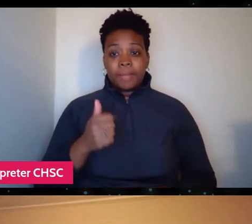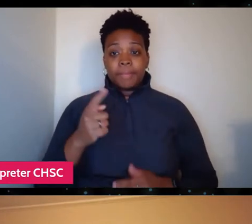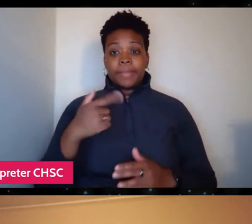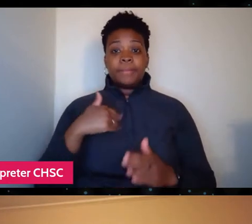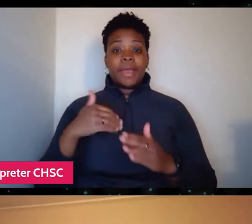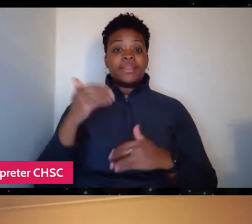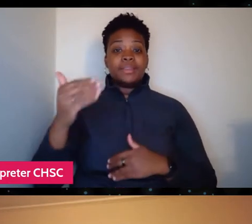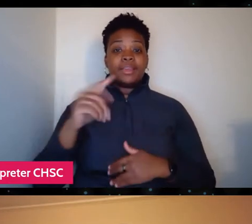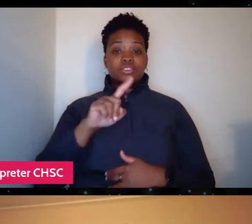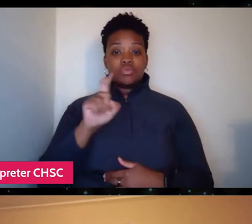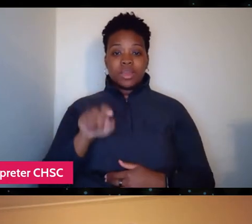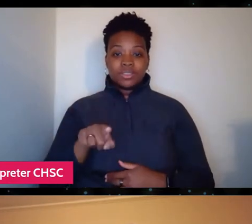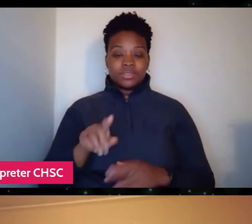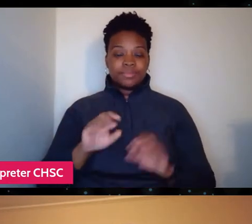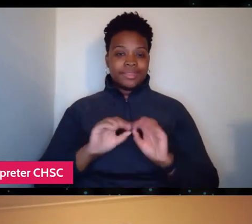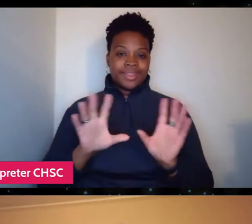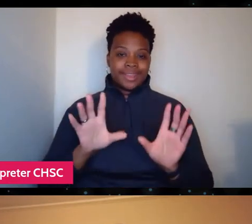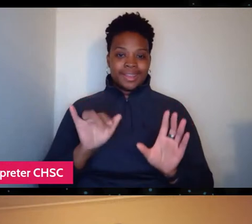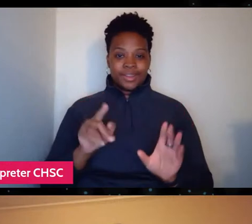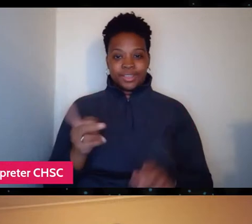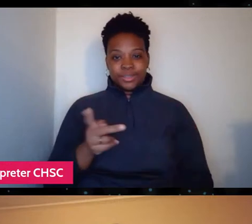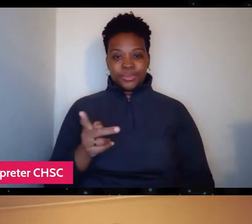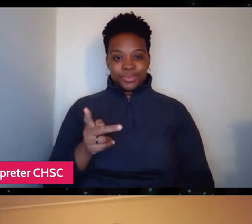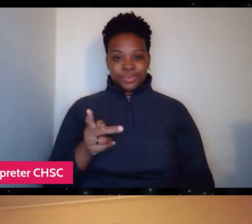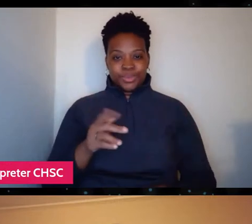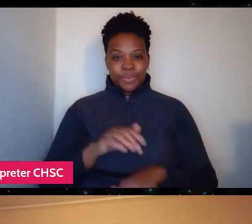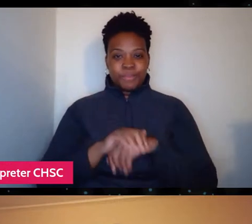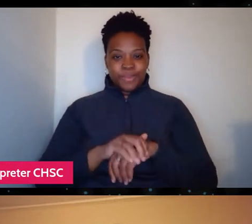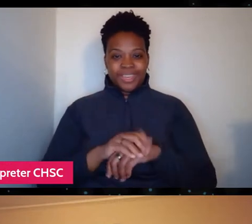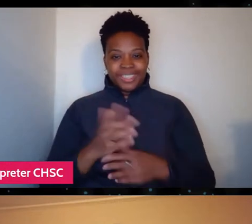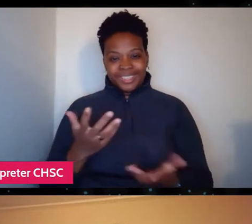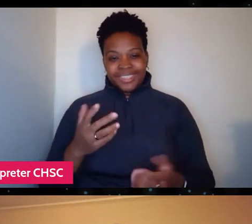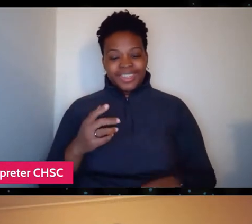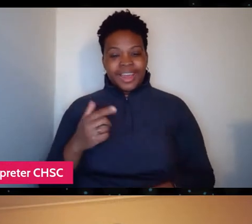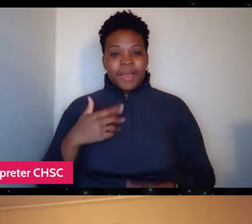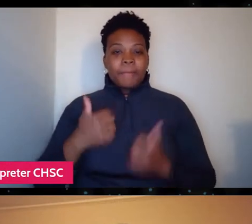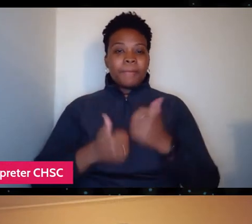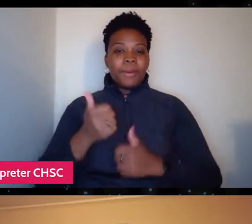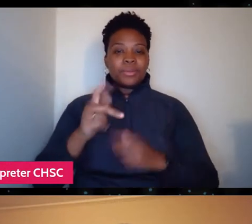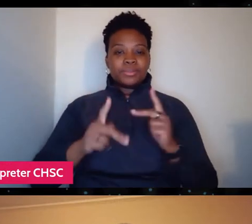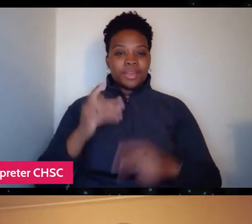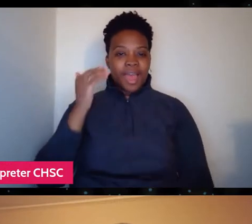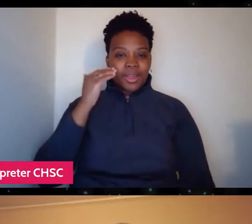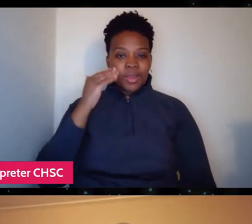so clearly you two are British. Most people I know outside of the United States